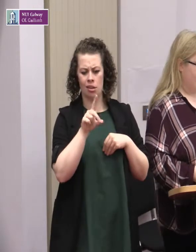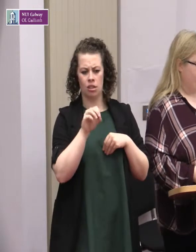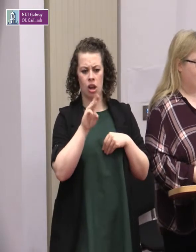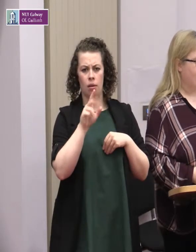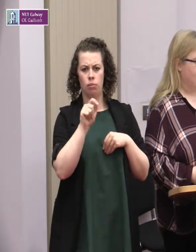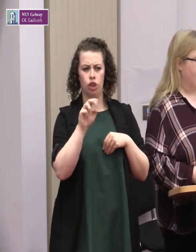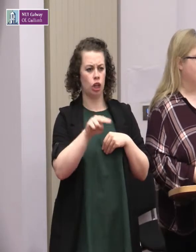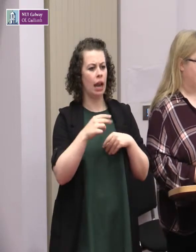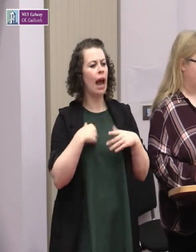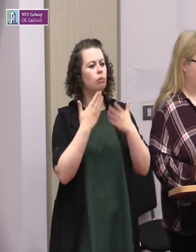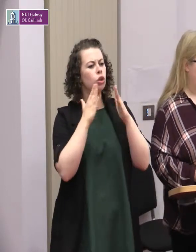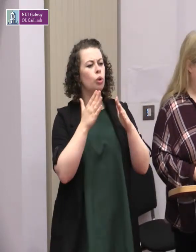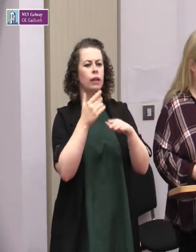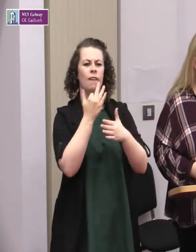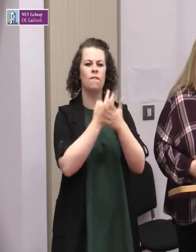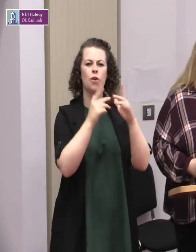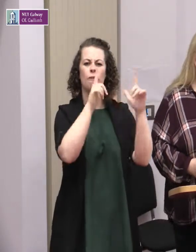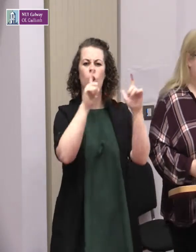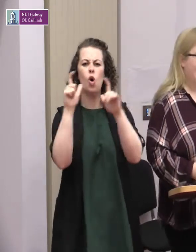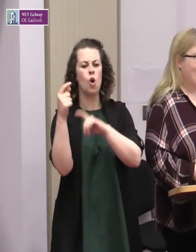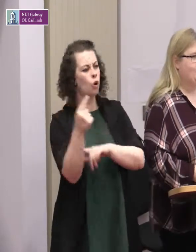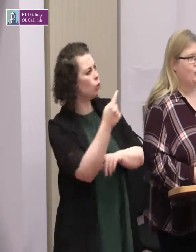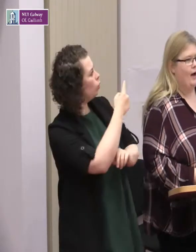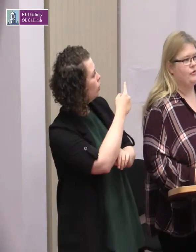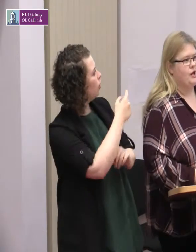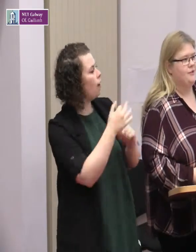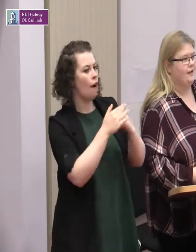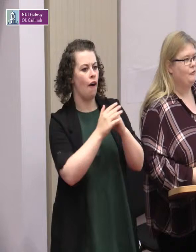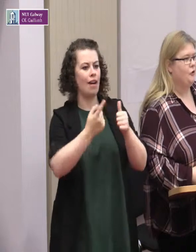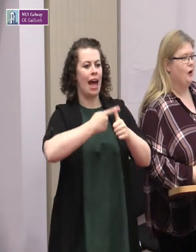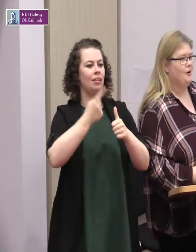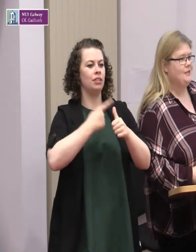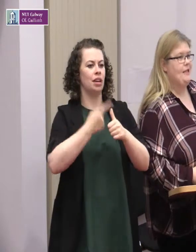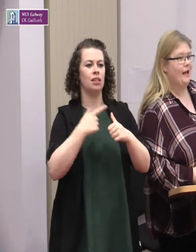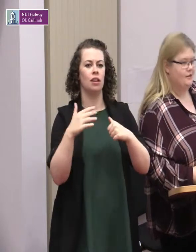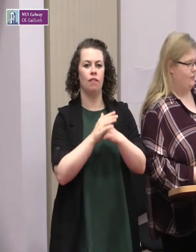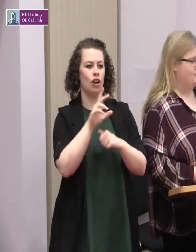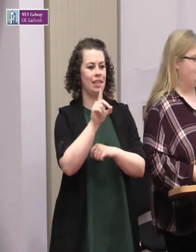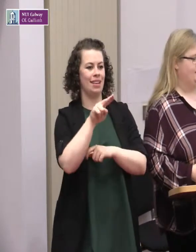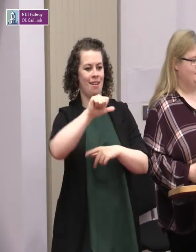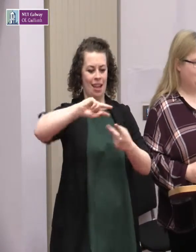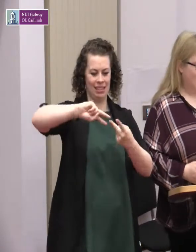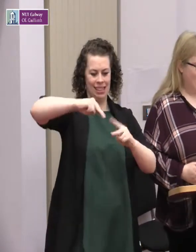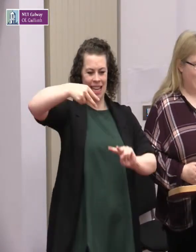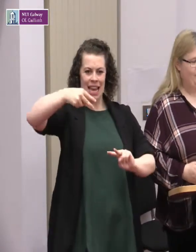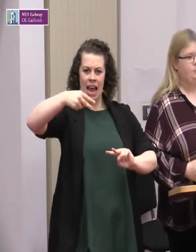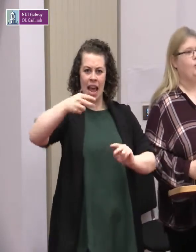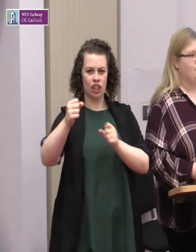I'm showing you a couple of screenshots here of advertising for DNA services, explore your